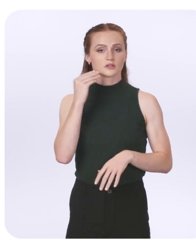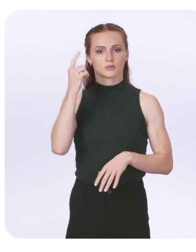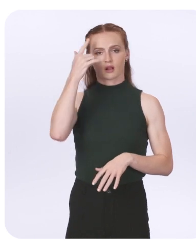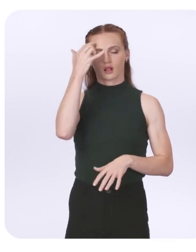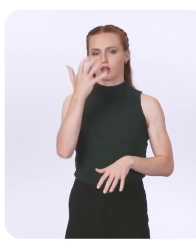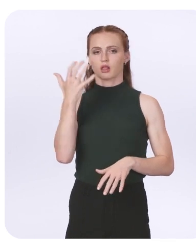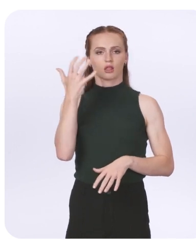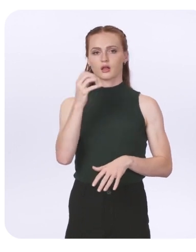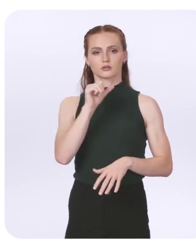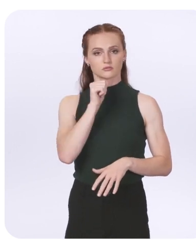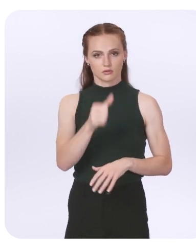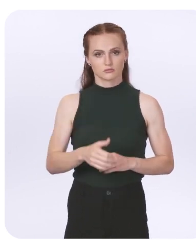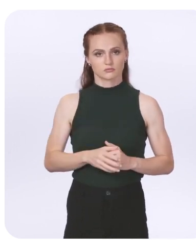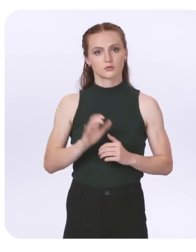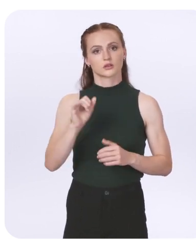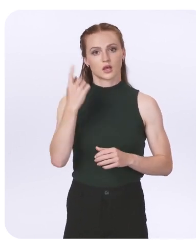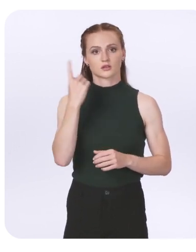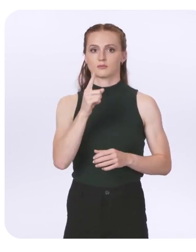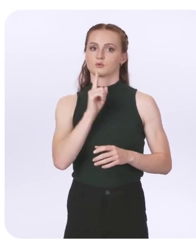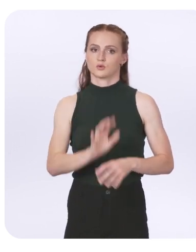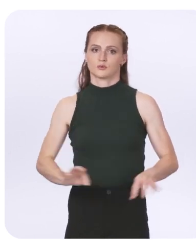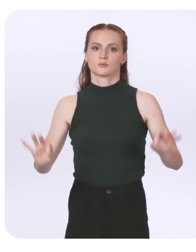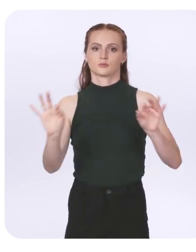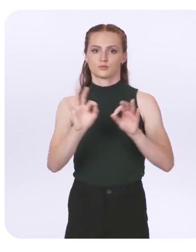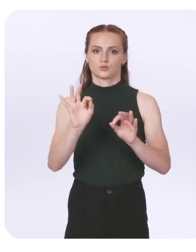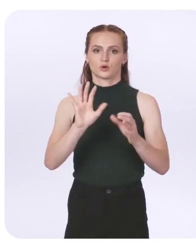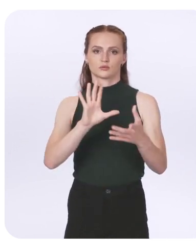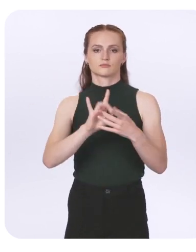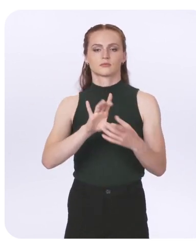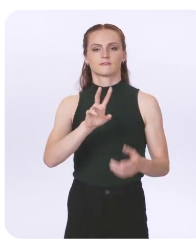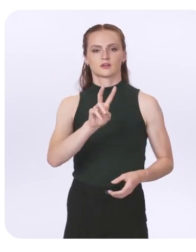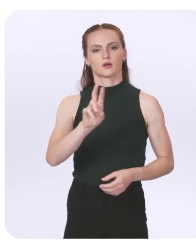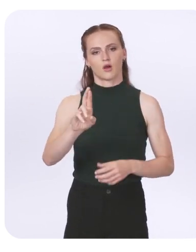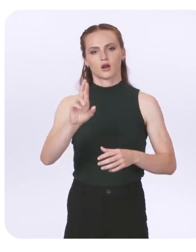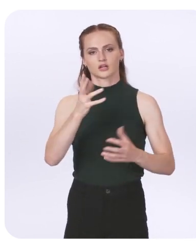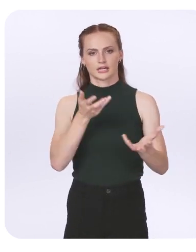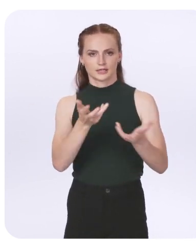which is something that’s extremely important to consider when creating VR interactions.